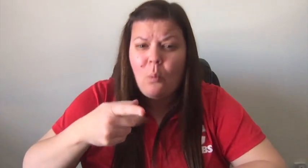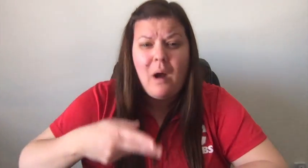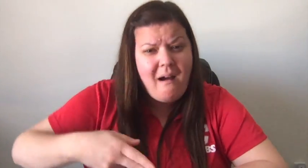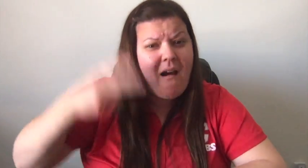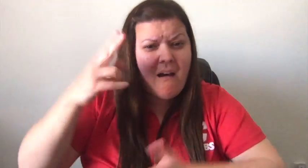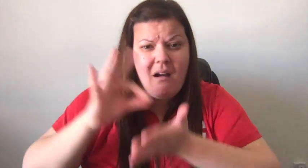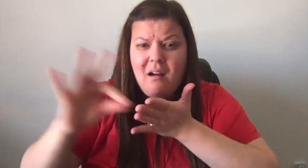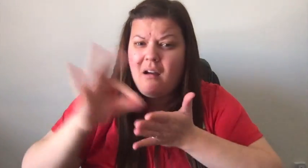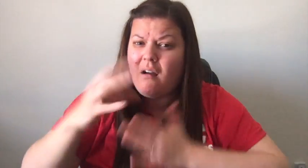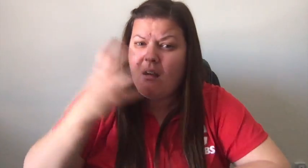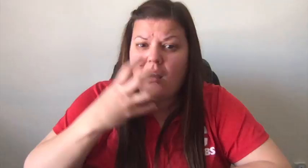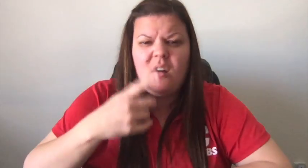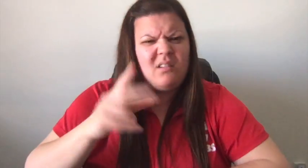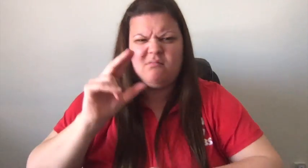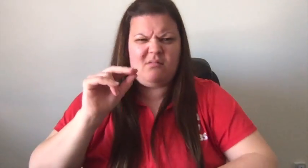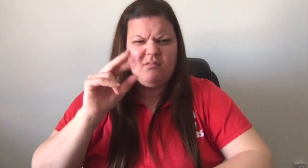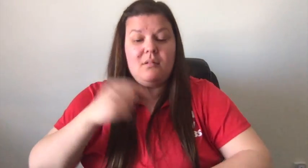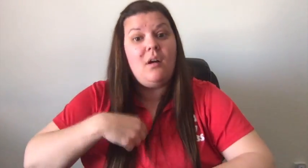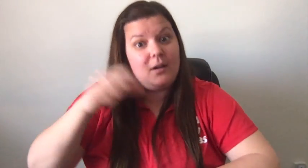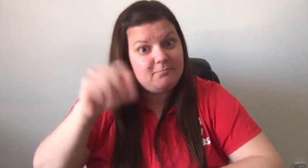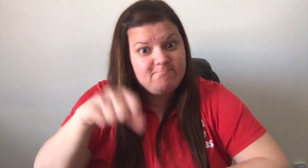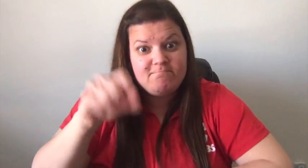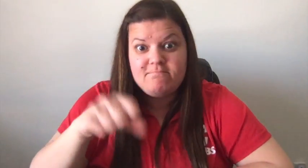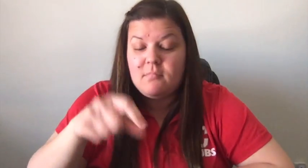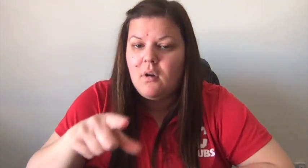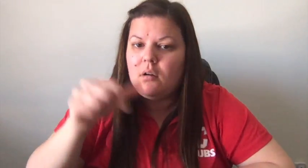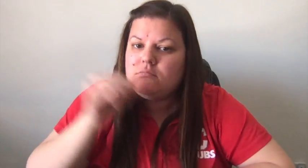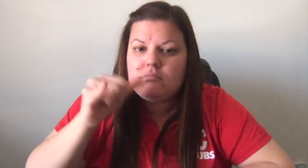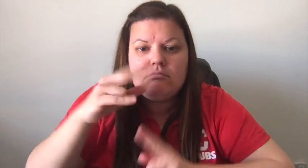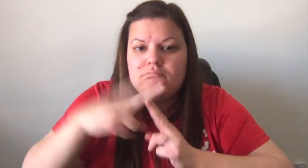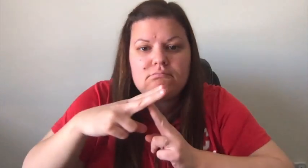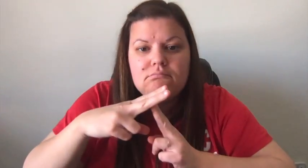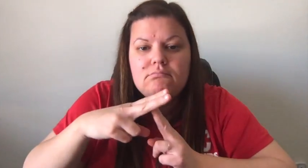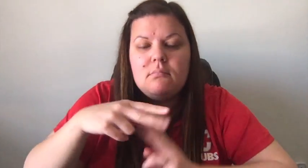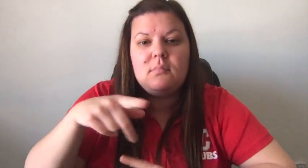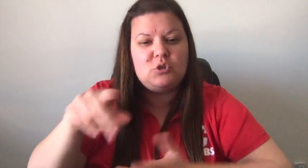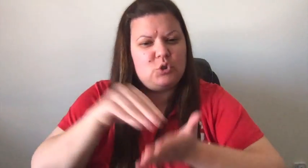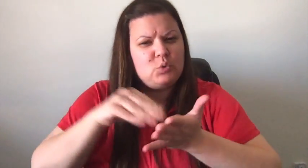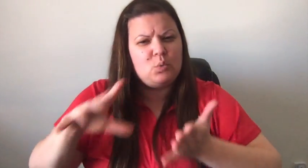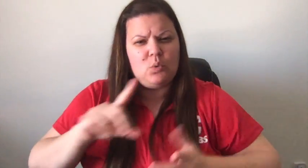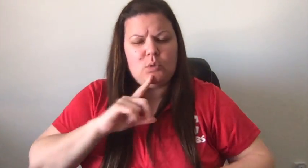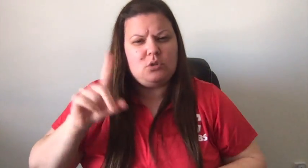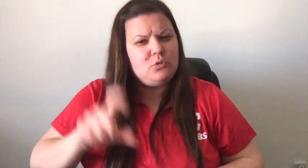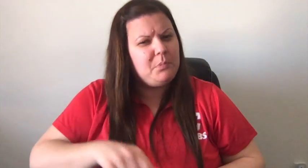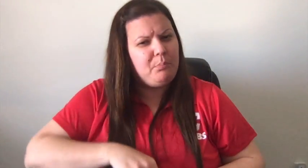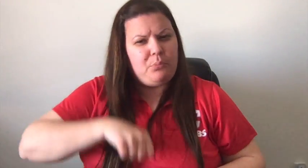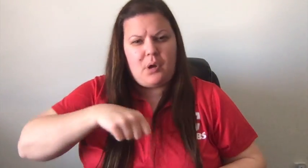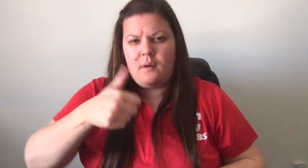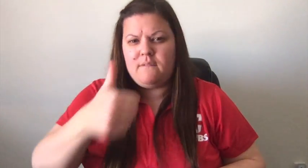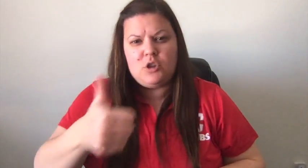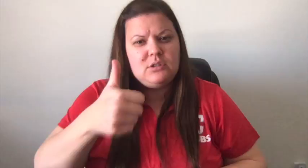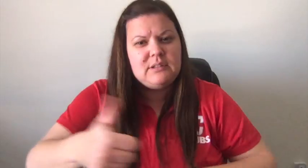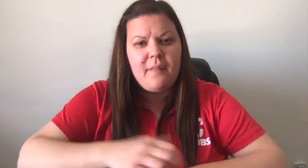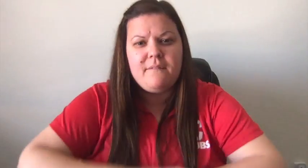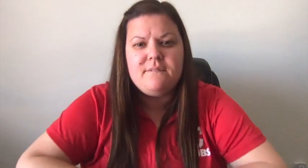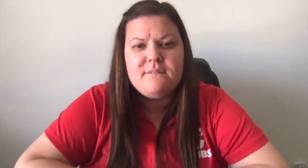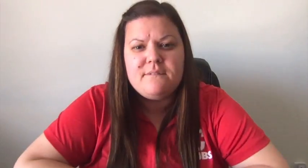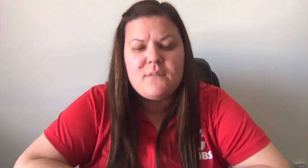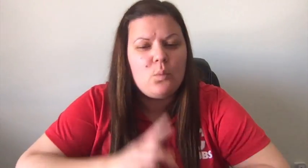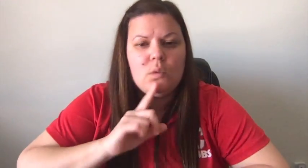they are and they don't even believe it when I tell them that. But they are. The student should be so proud of